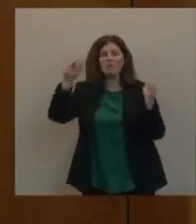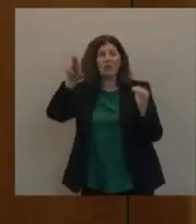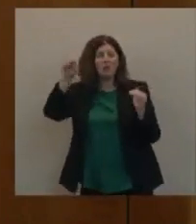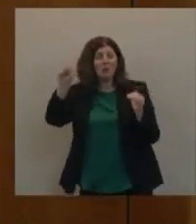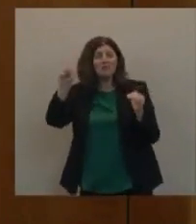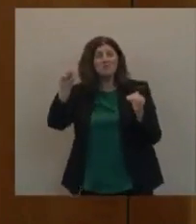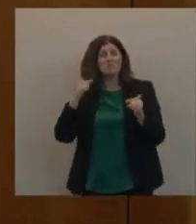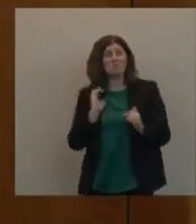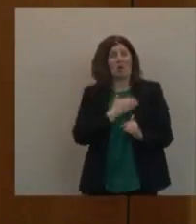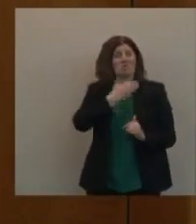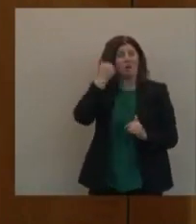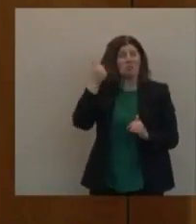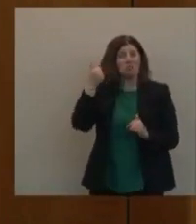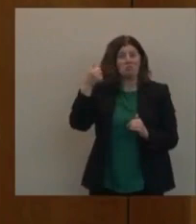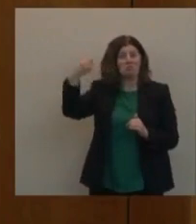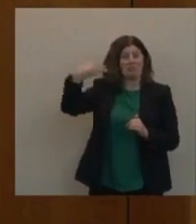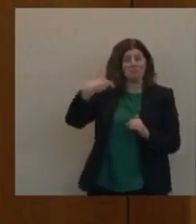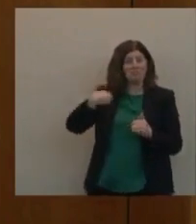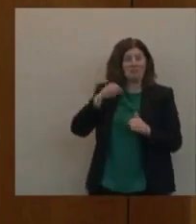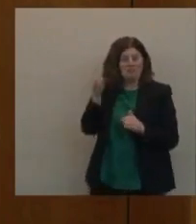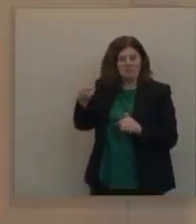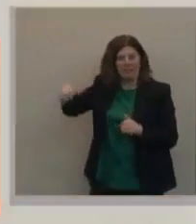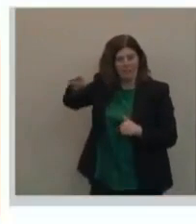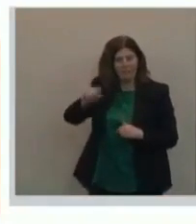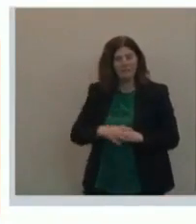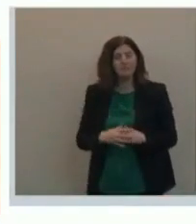WE ARE BETTER OFF WITH A DOUBLING TIME WHERE IT IS.